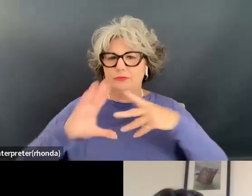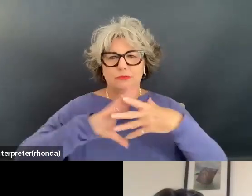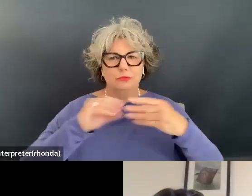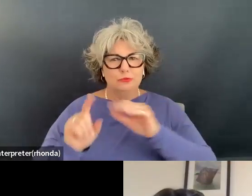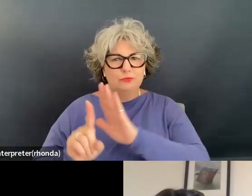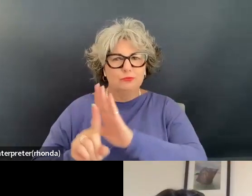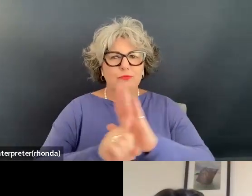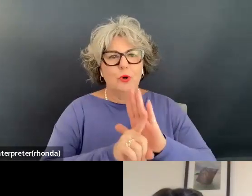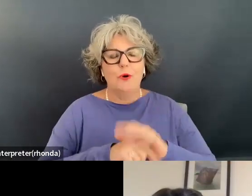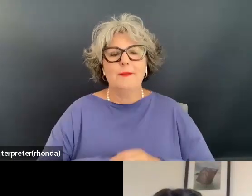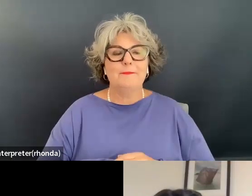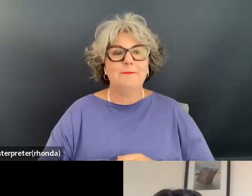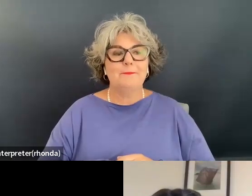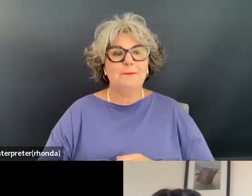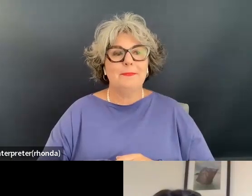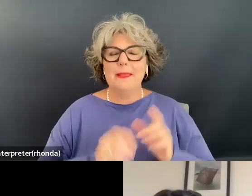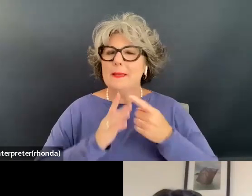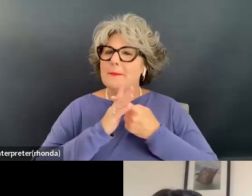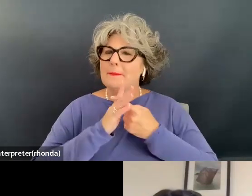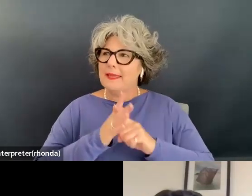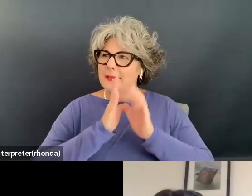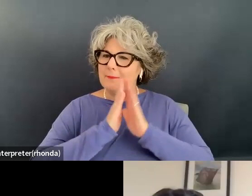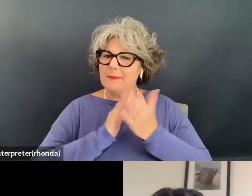I wanted to start by asking you, Hossein,